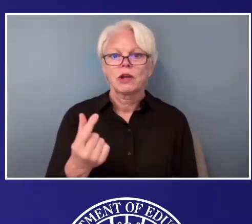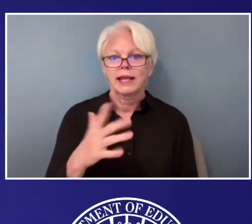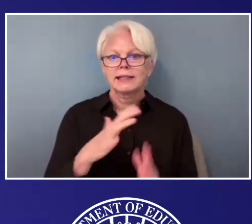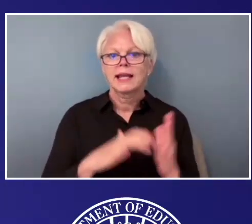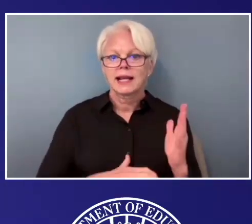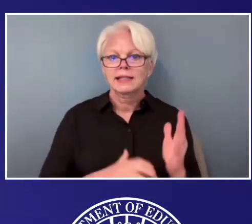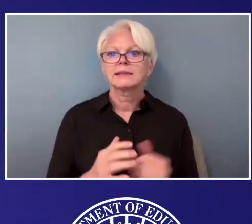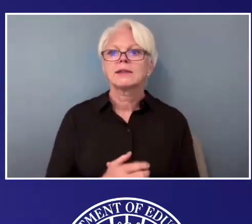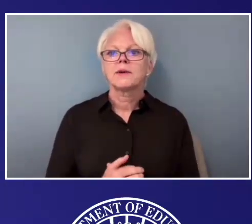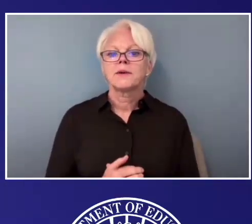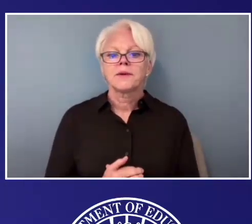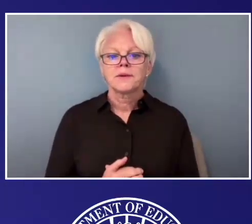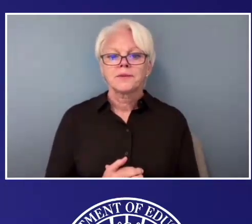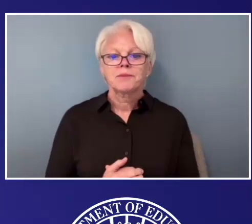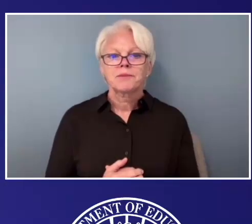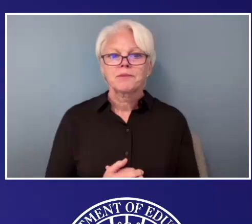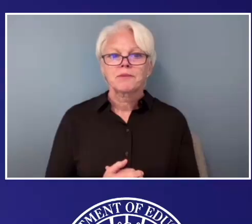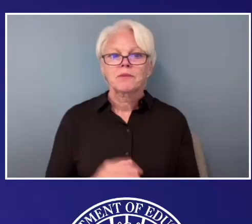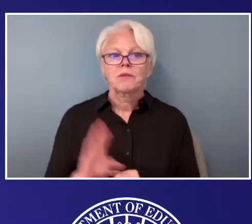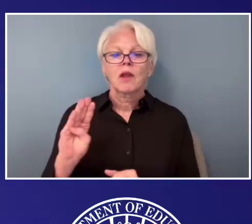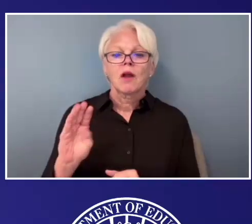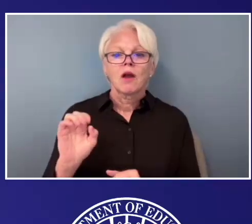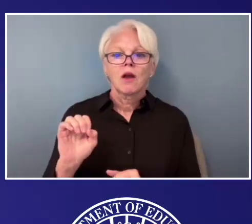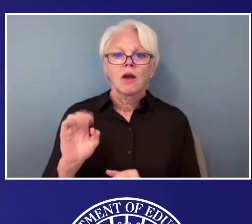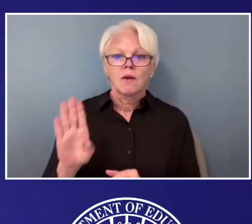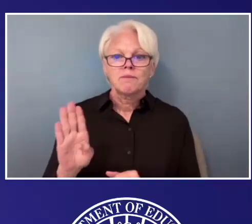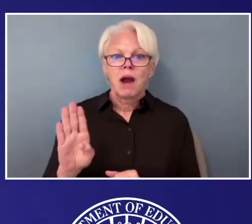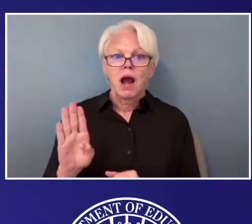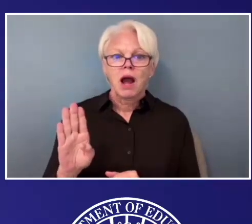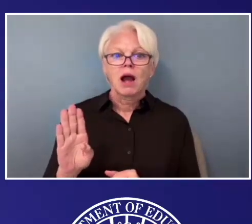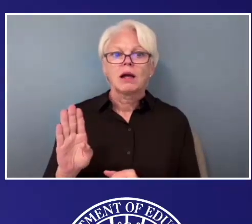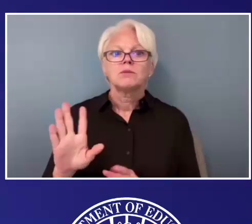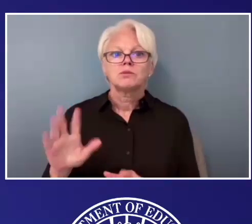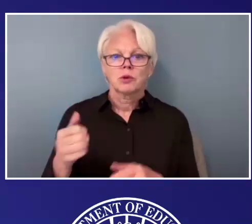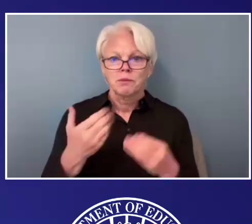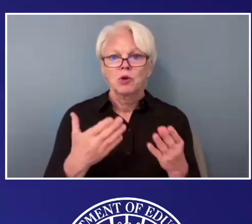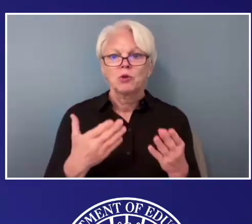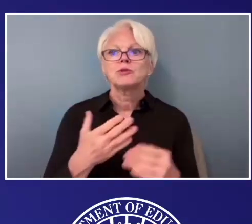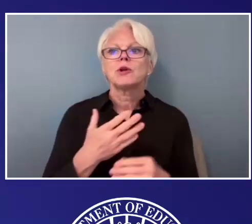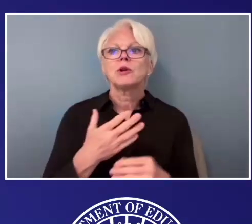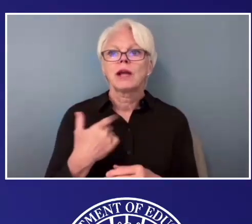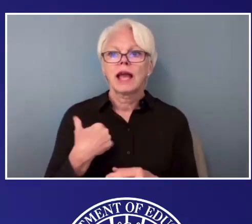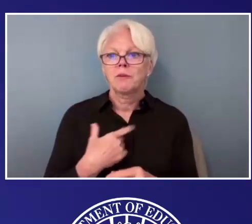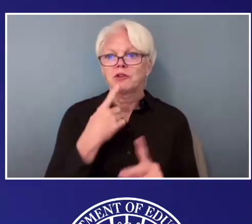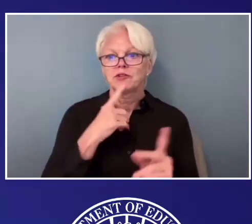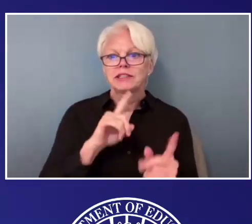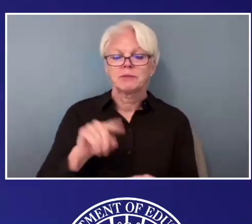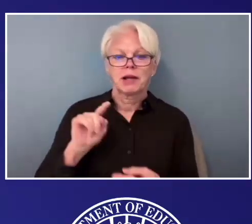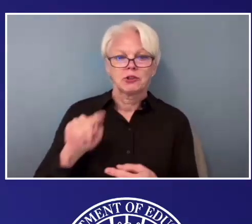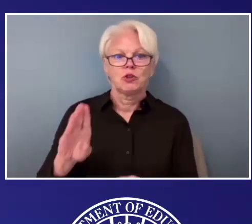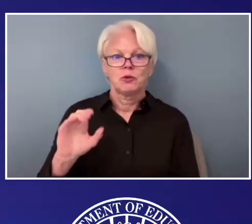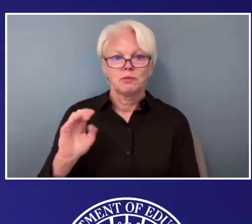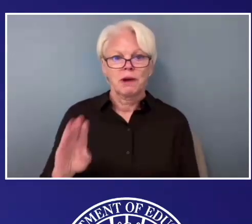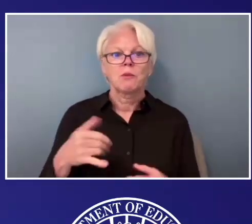We have Bob's proposal, and we've responded to him, and we are still working on the military